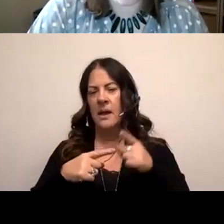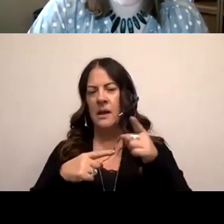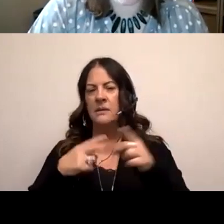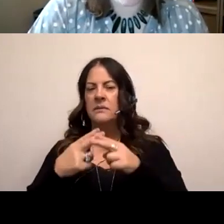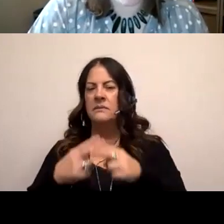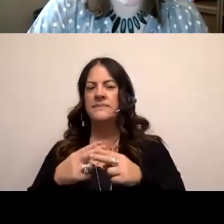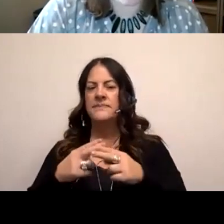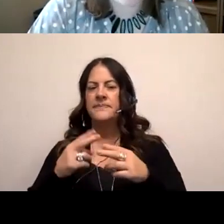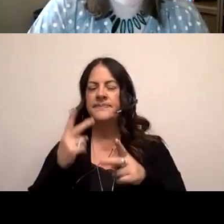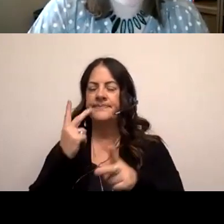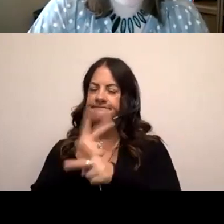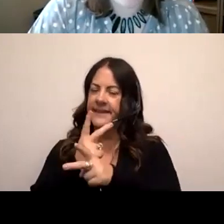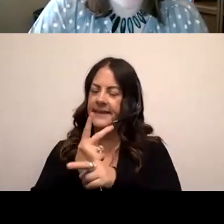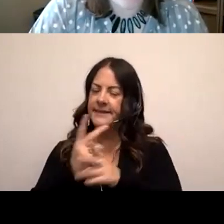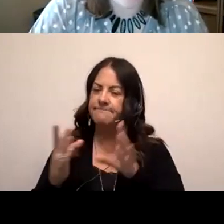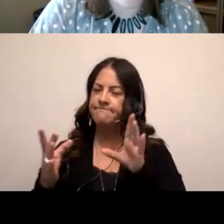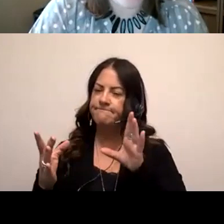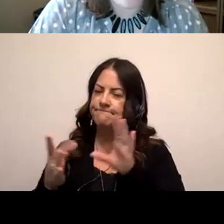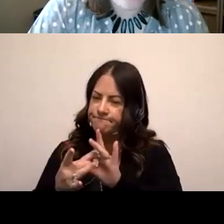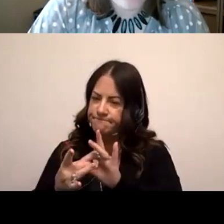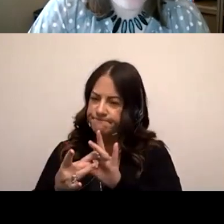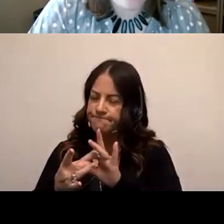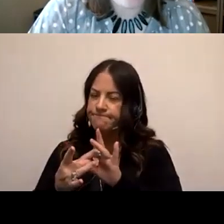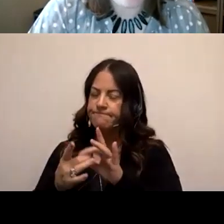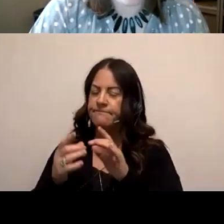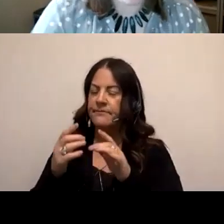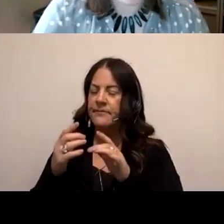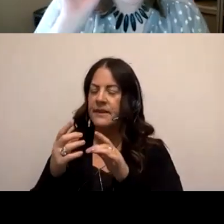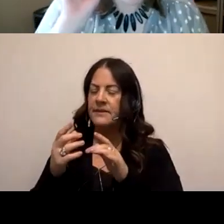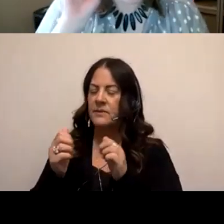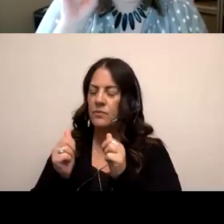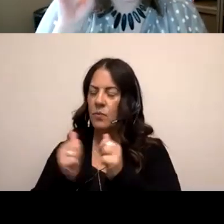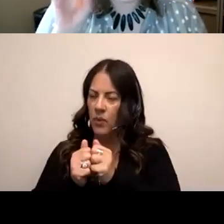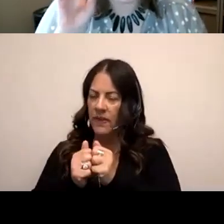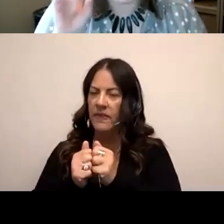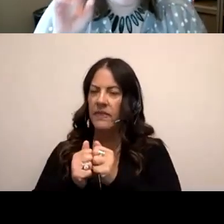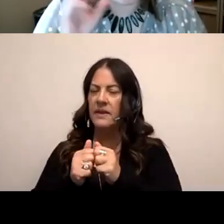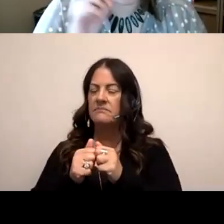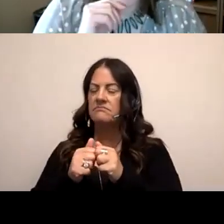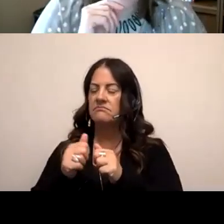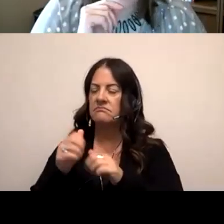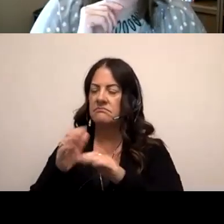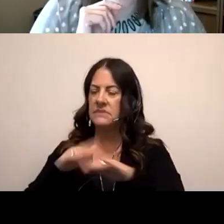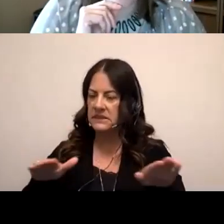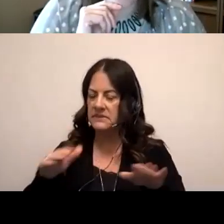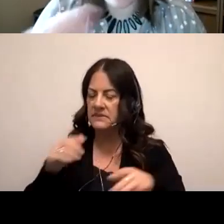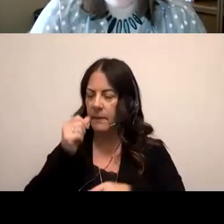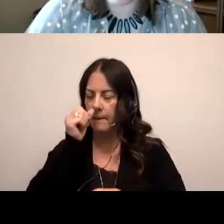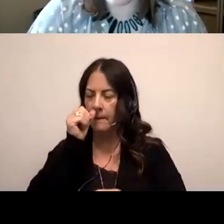REMEMBER ONE WAS TO STAY CONNECTED IN ONE OF THOSE PROTECTED FACTORS. I WANT YOU TO